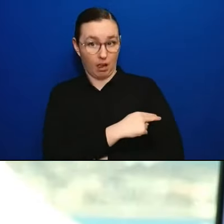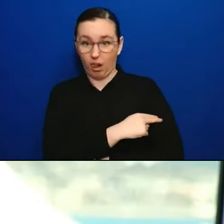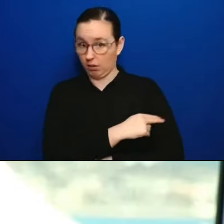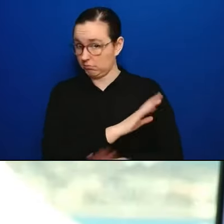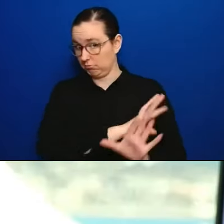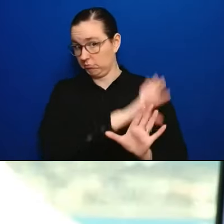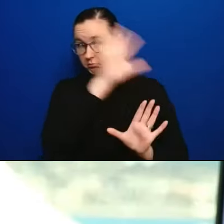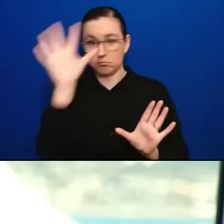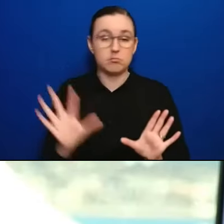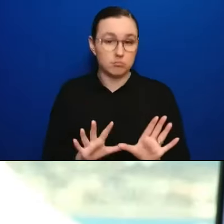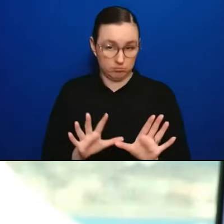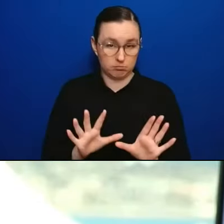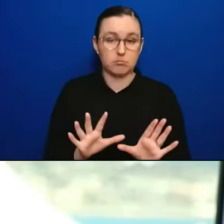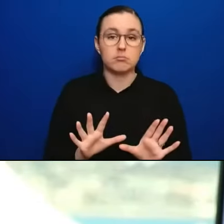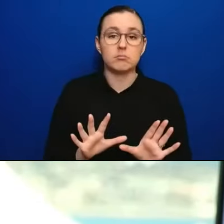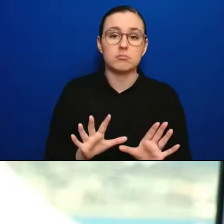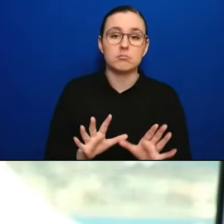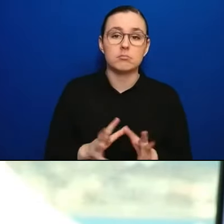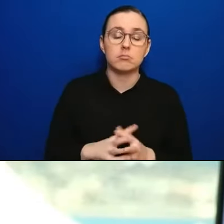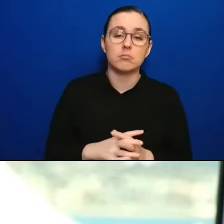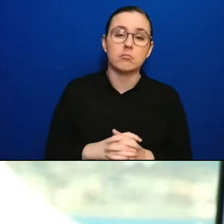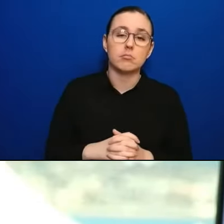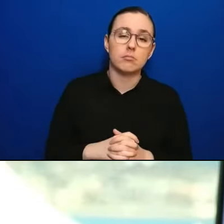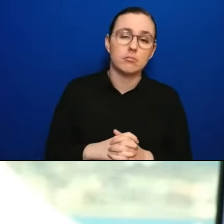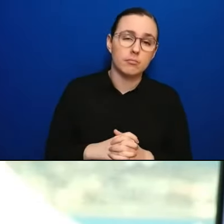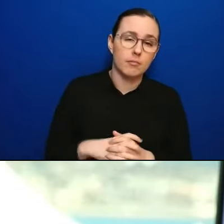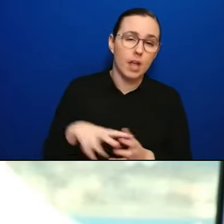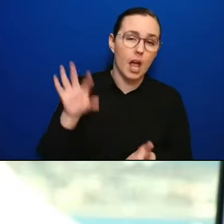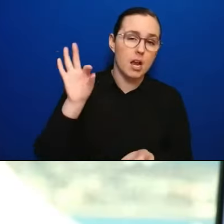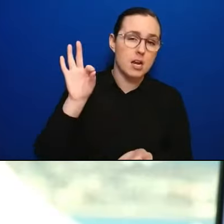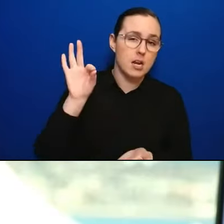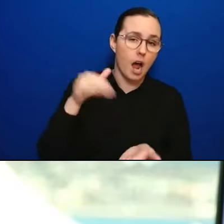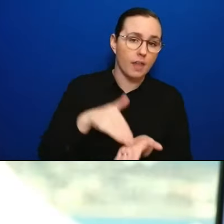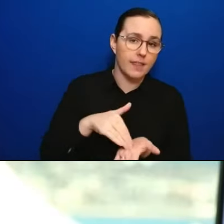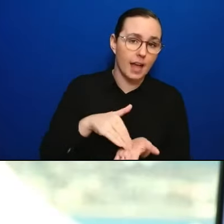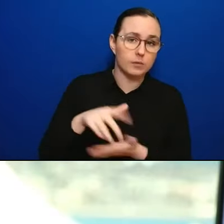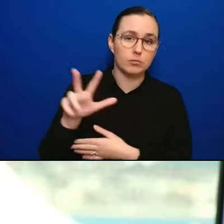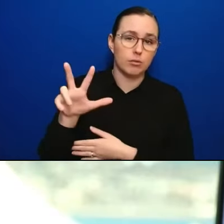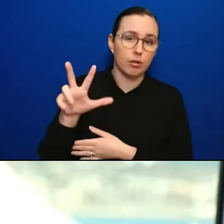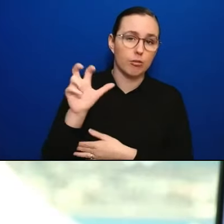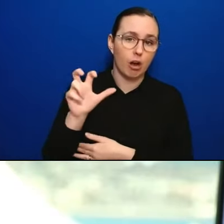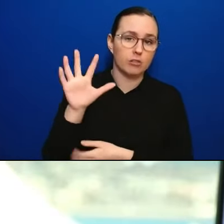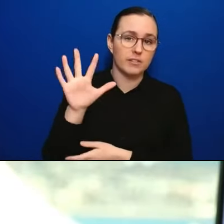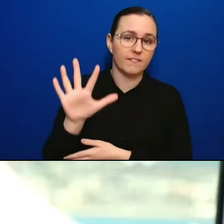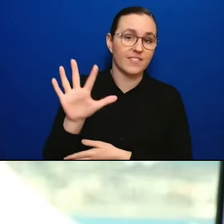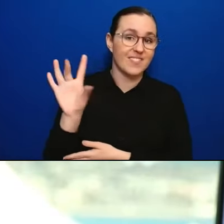So that's a total of people in